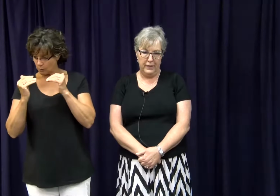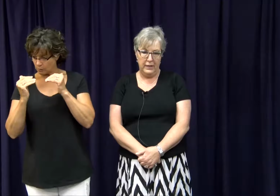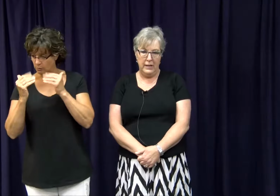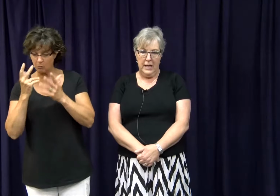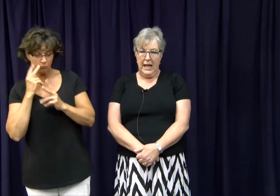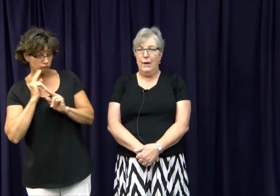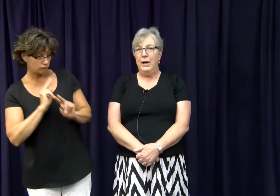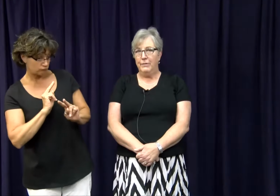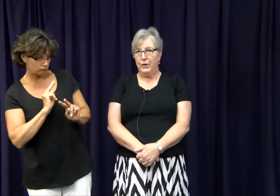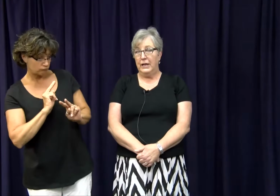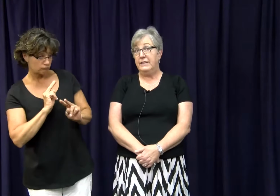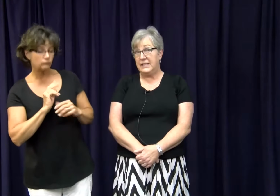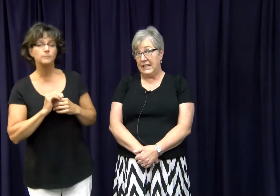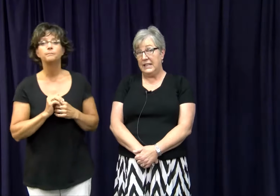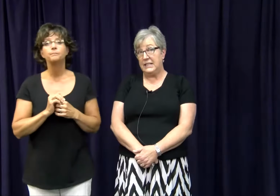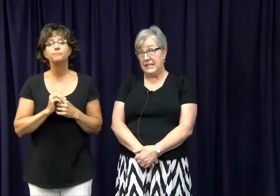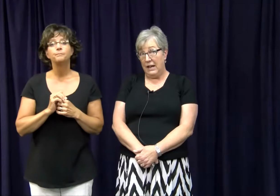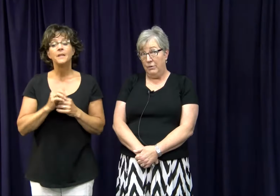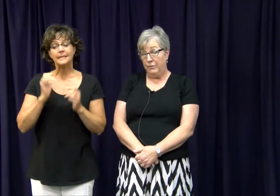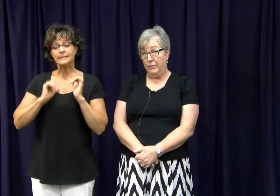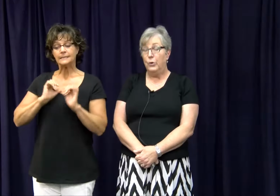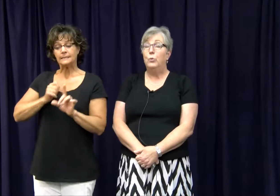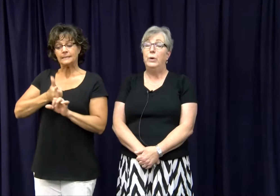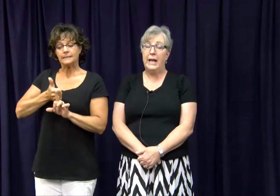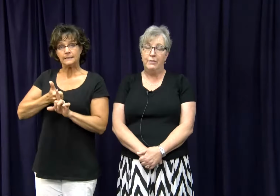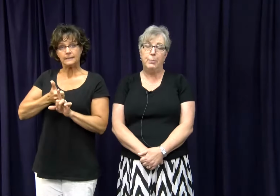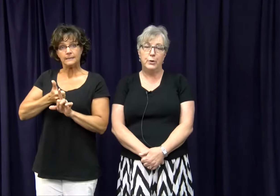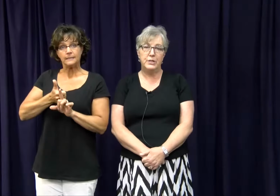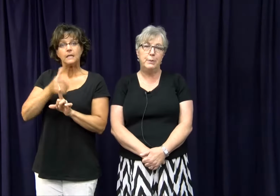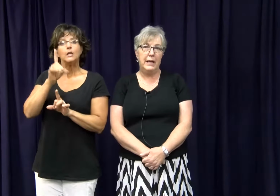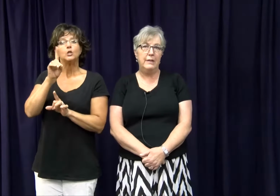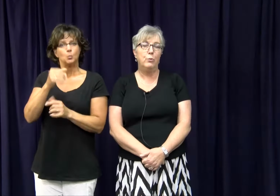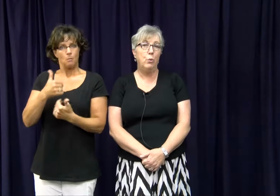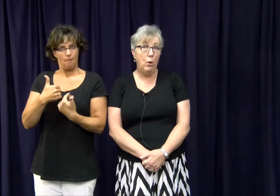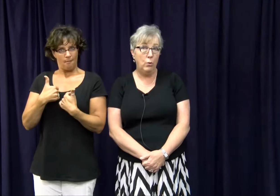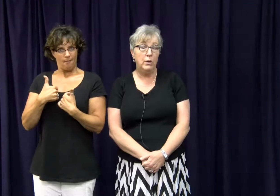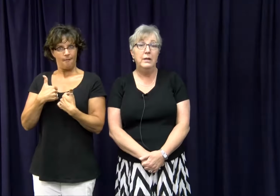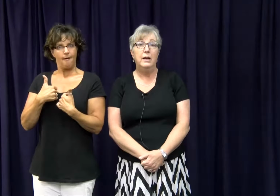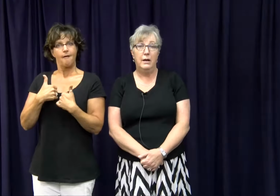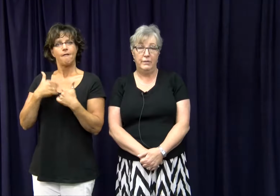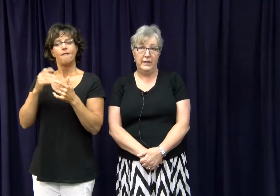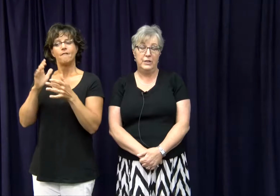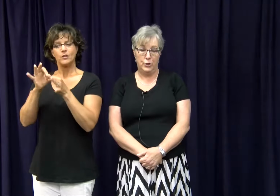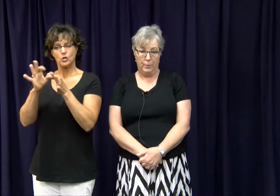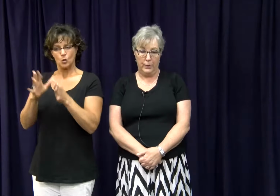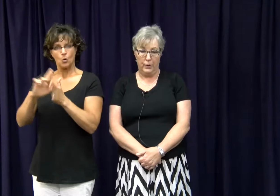However, in the skit itself, we have a person playing the role of the interpreter,